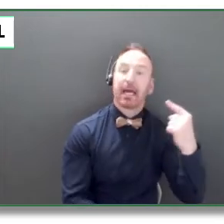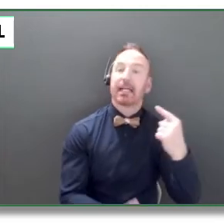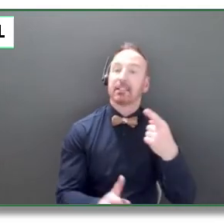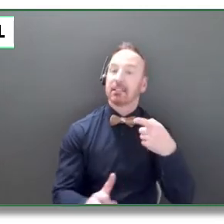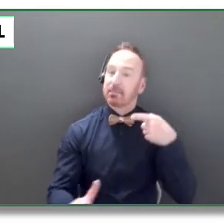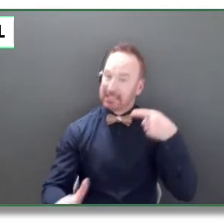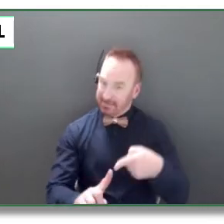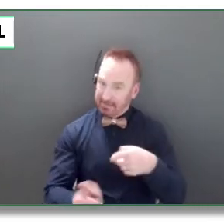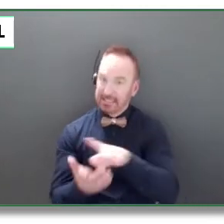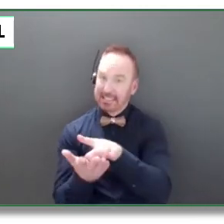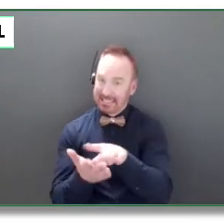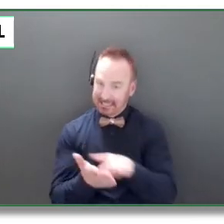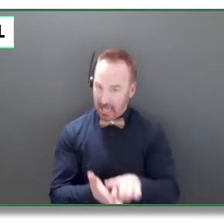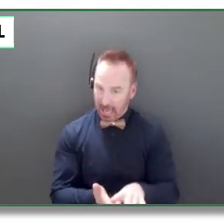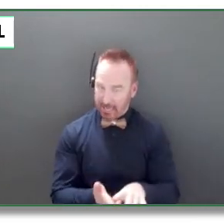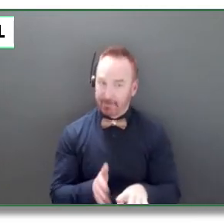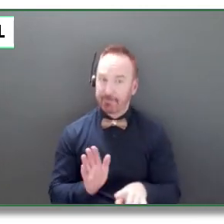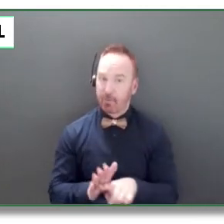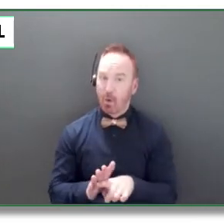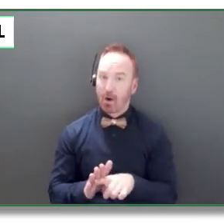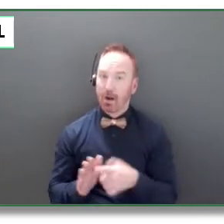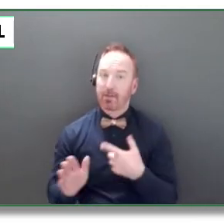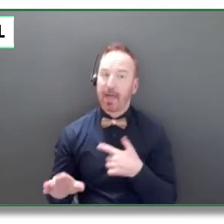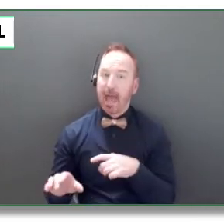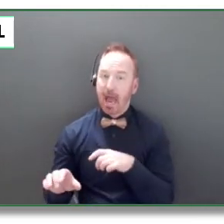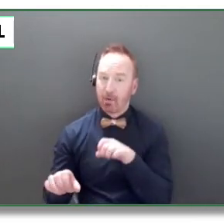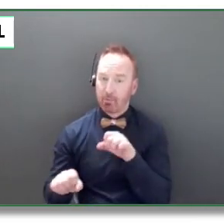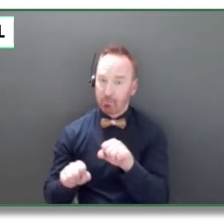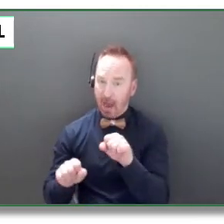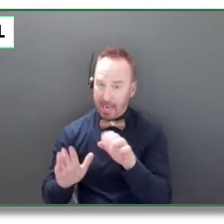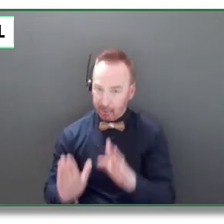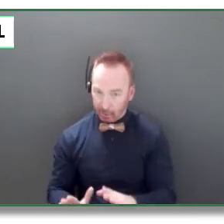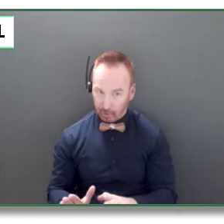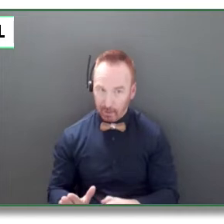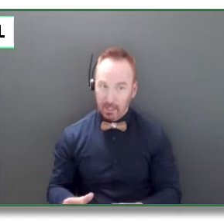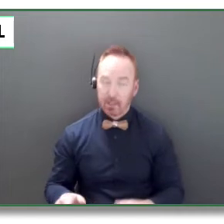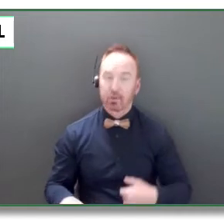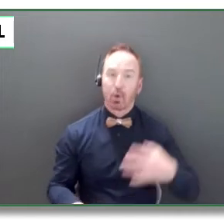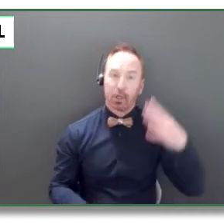they know oh this this trail is actually meant for three wheel hand cycles